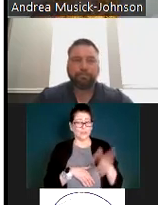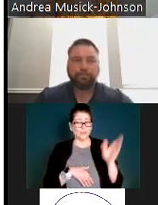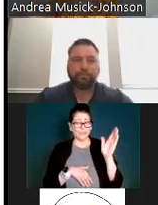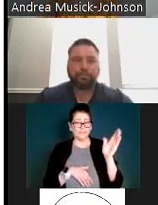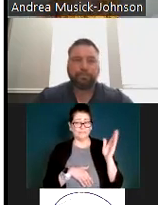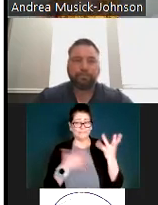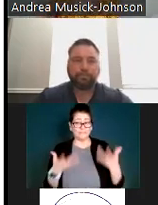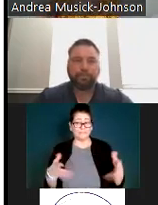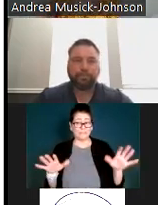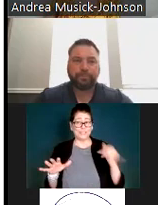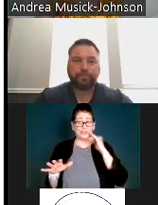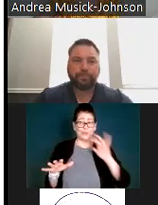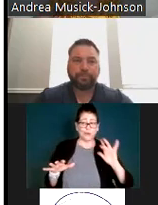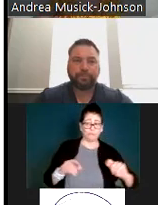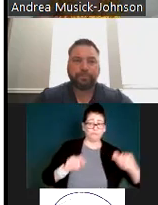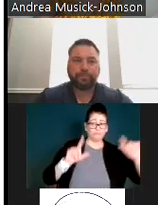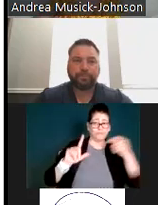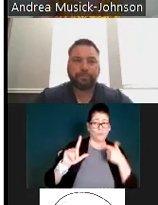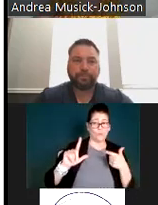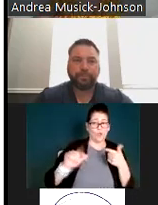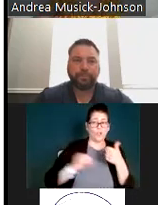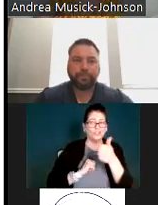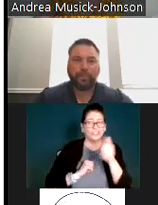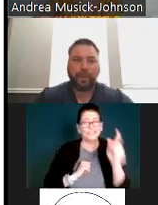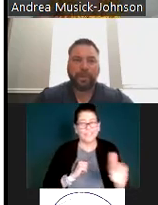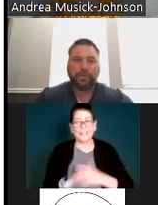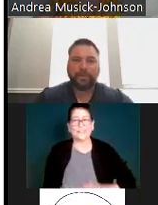I'll go ahead and do that for everyone. (Robert) Excellent.